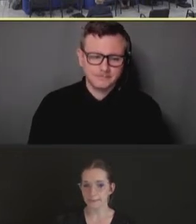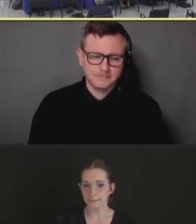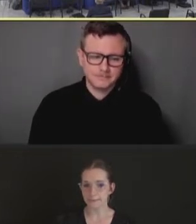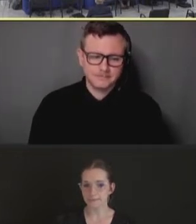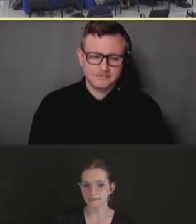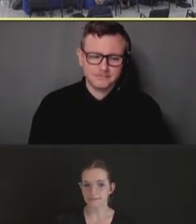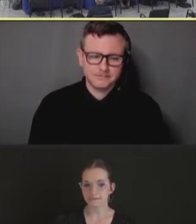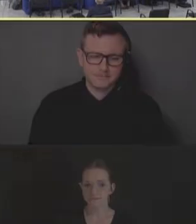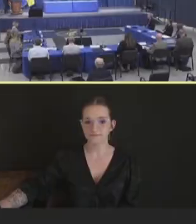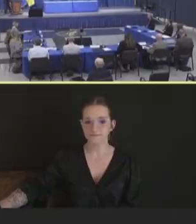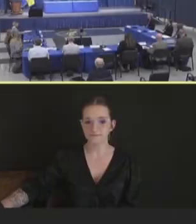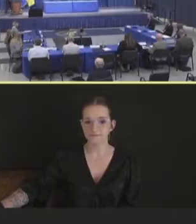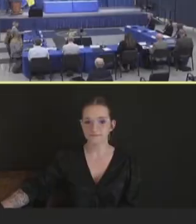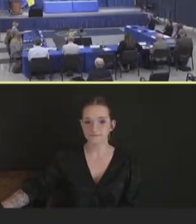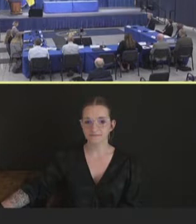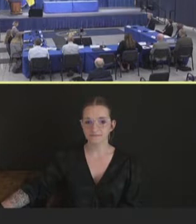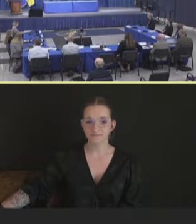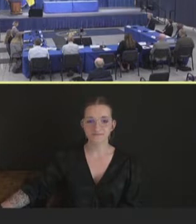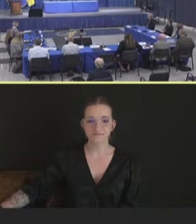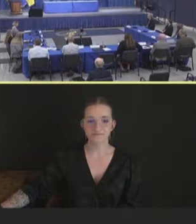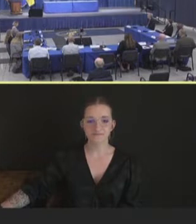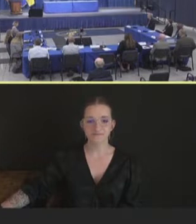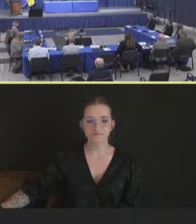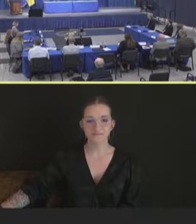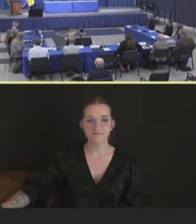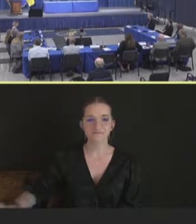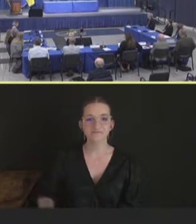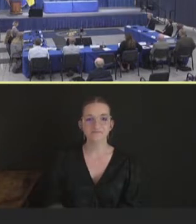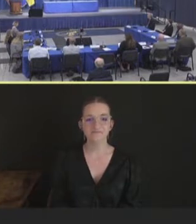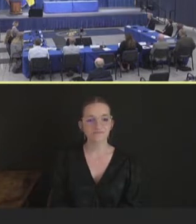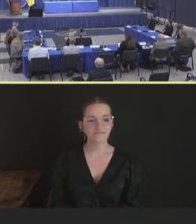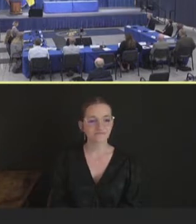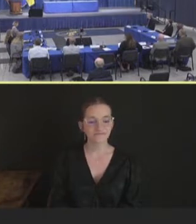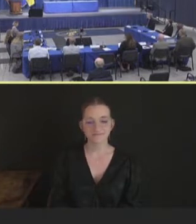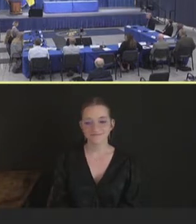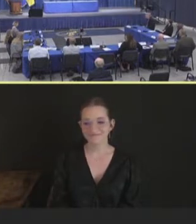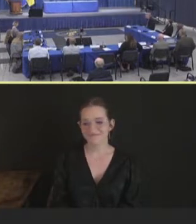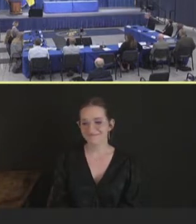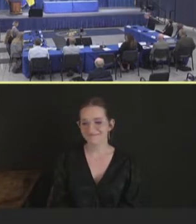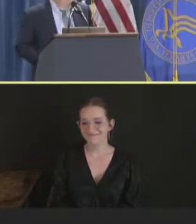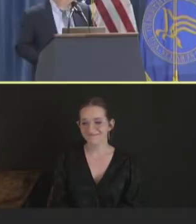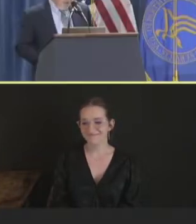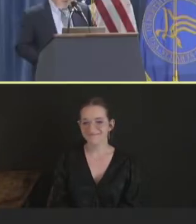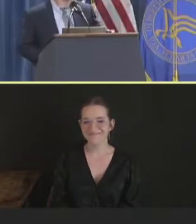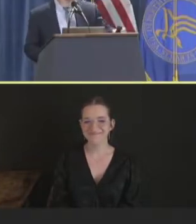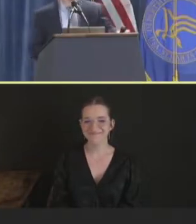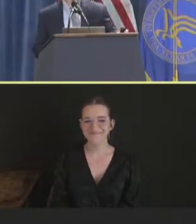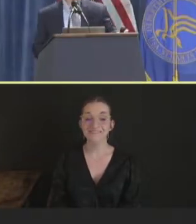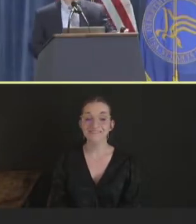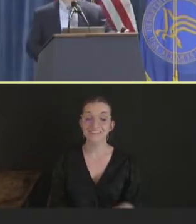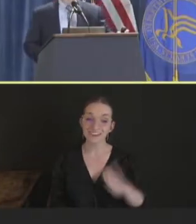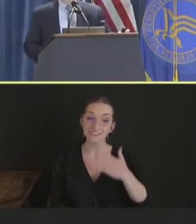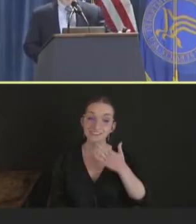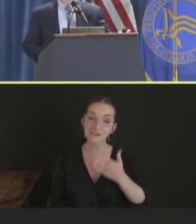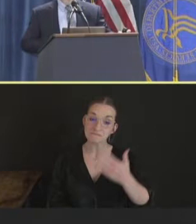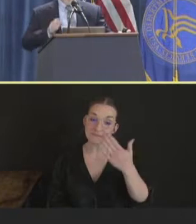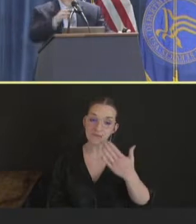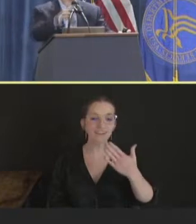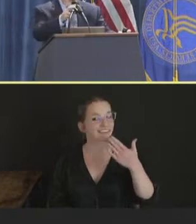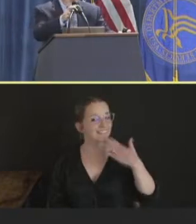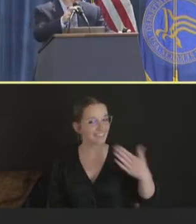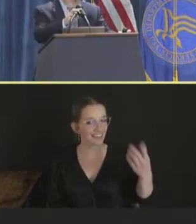Thank you, Dr. Levine for your thoughtful remarks.